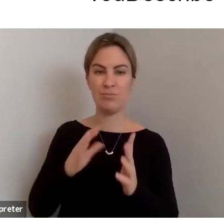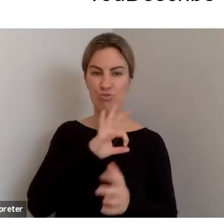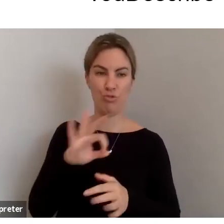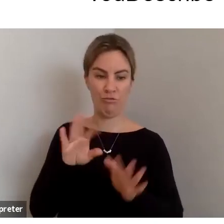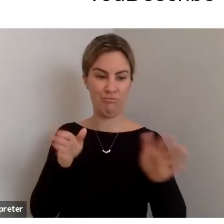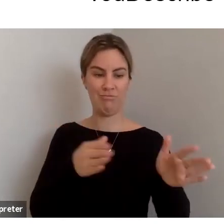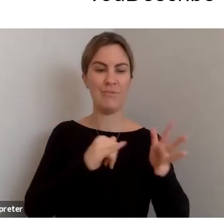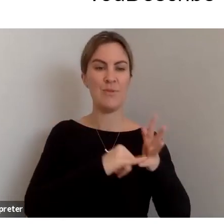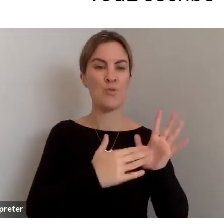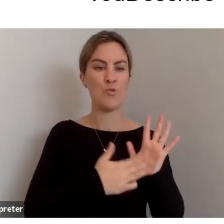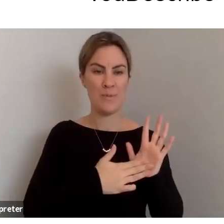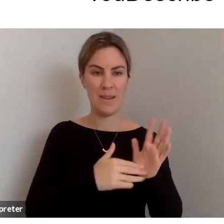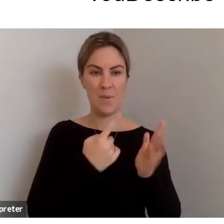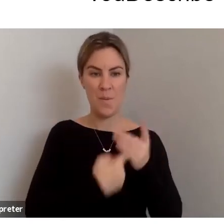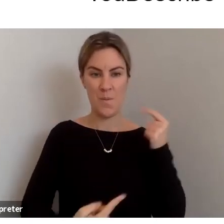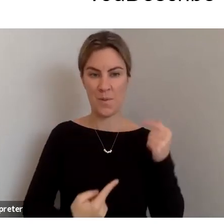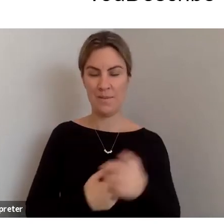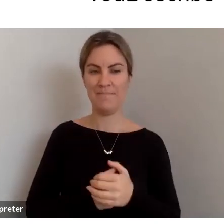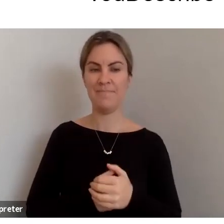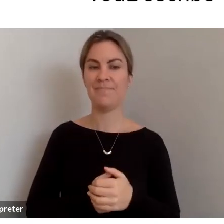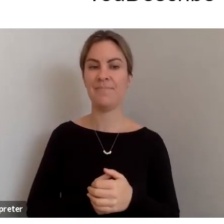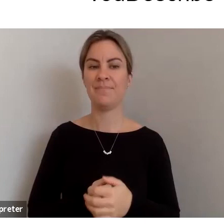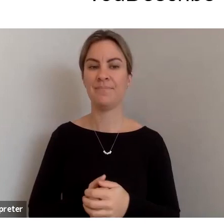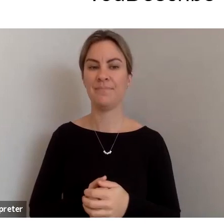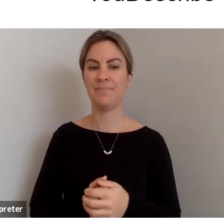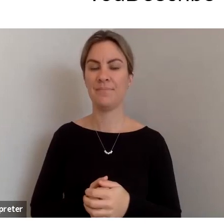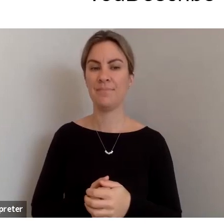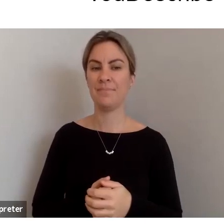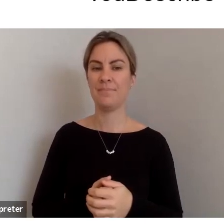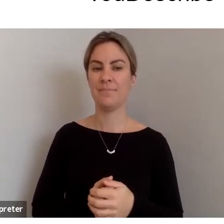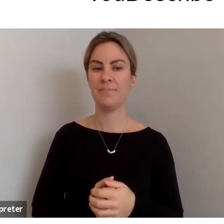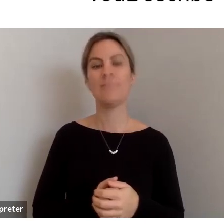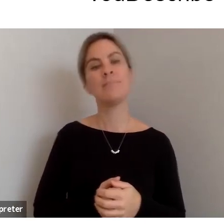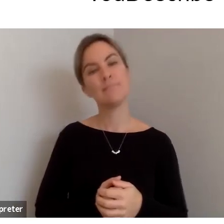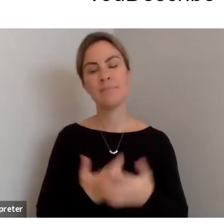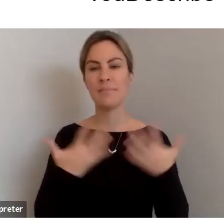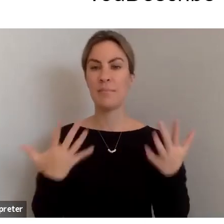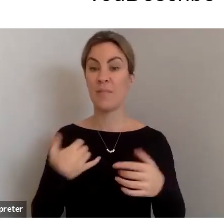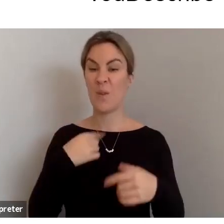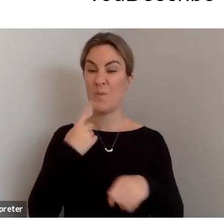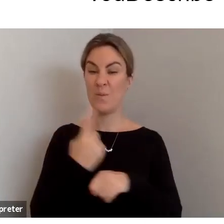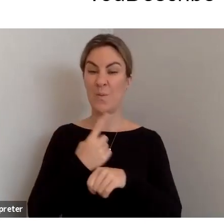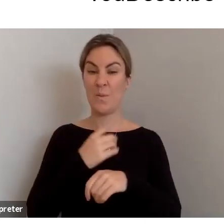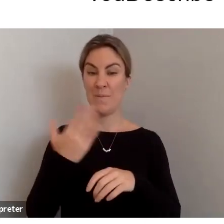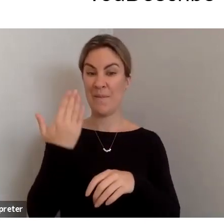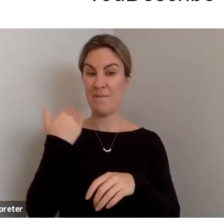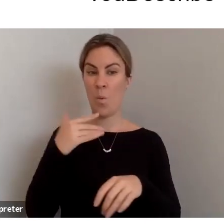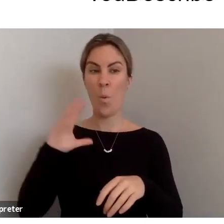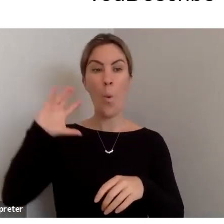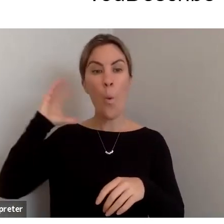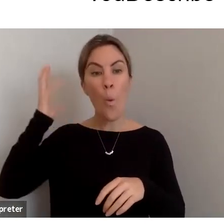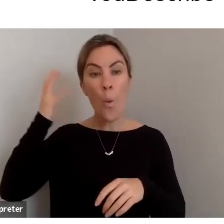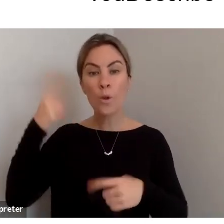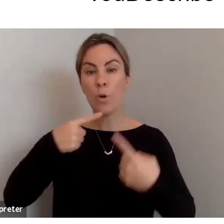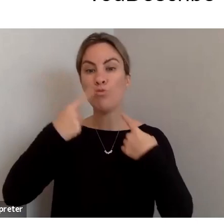Like is it before, audio description for video is still very